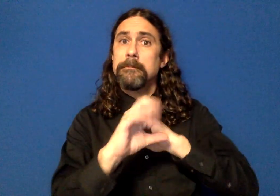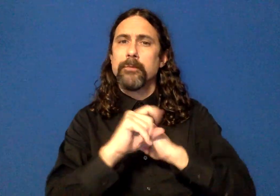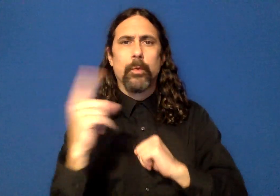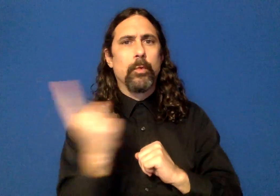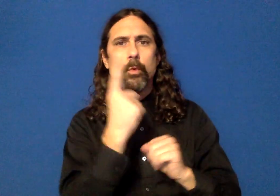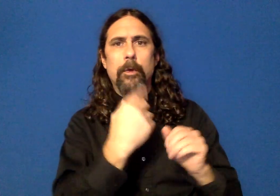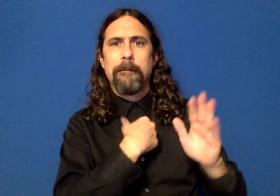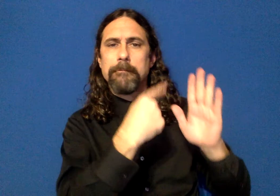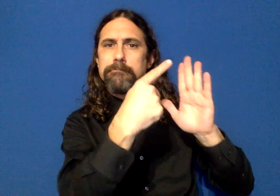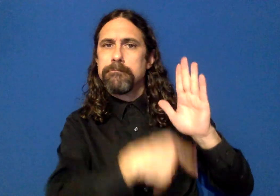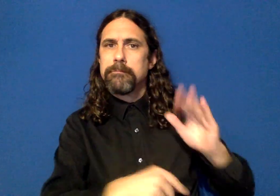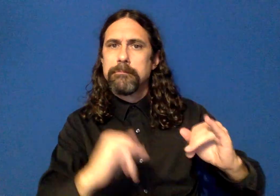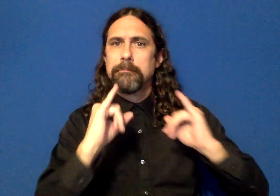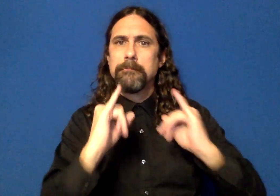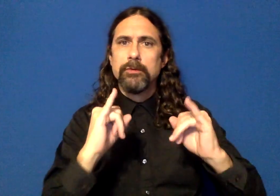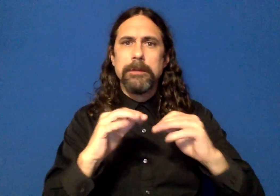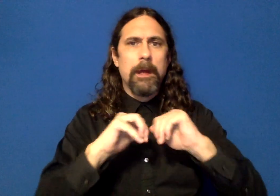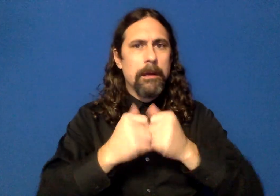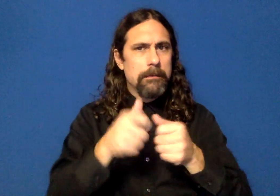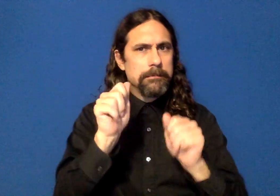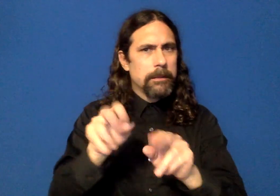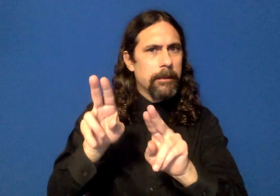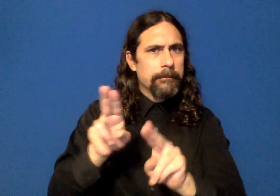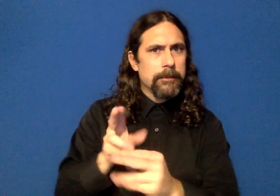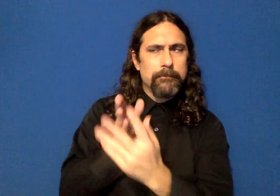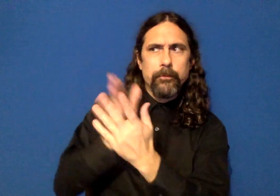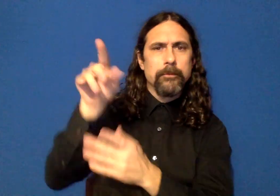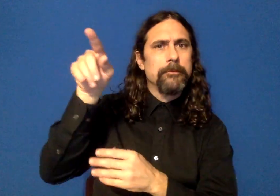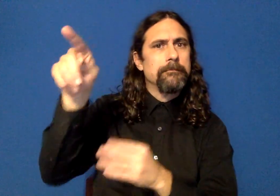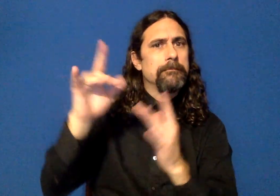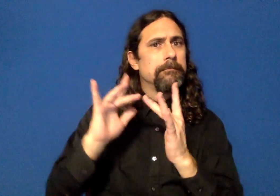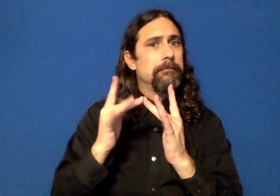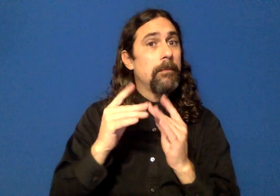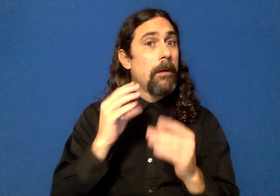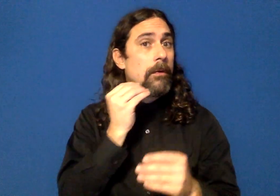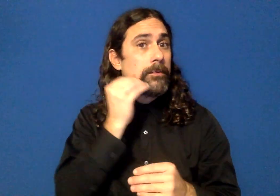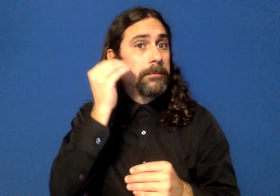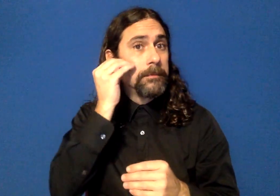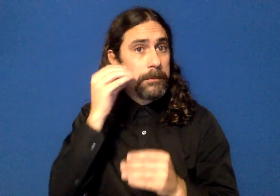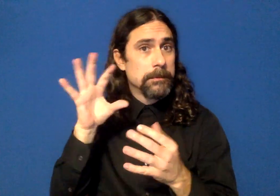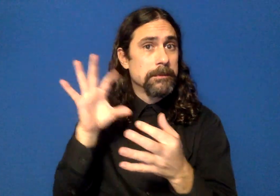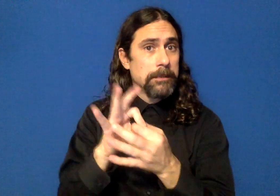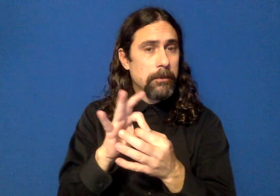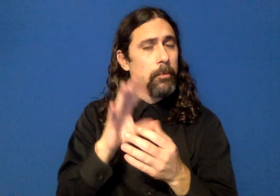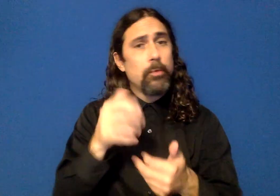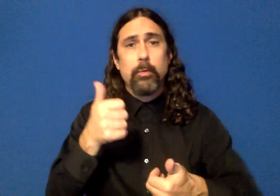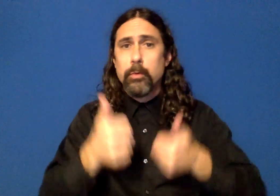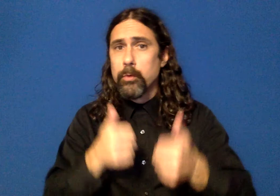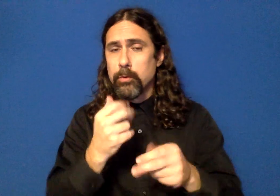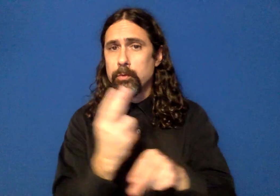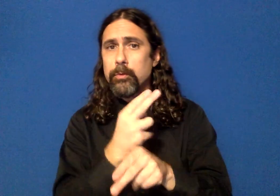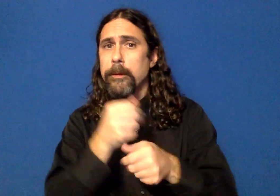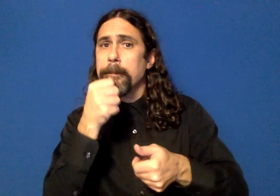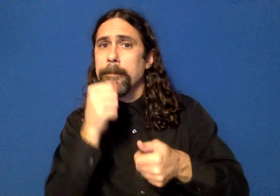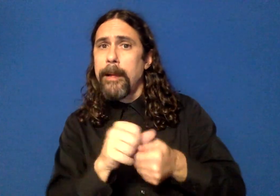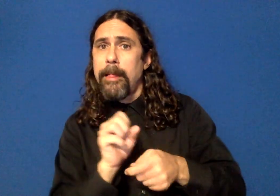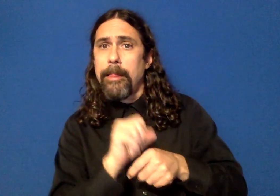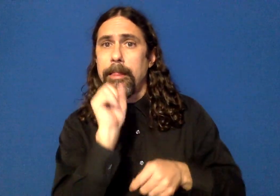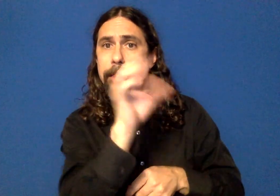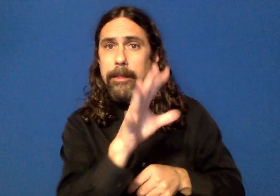via Housing Connect or by mail-in application. If you prefer to apply with a paper application